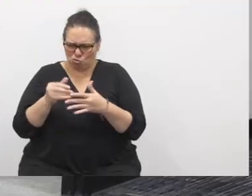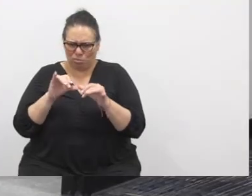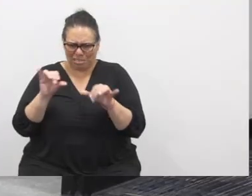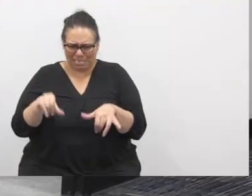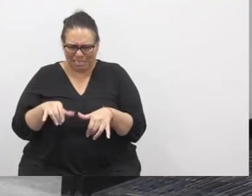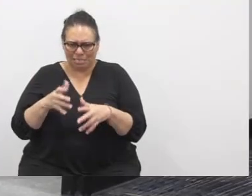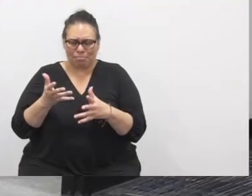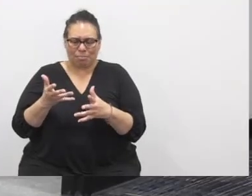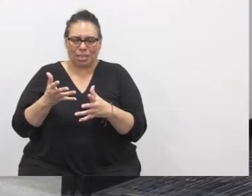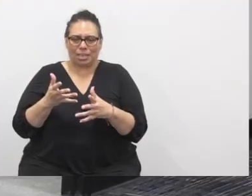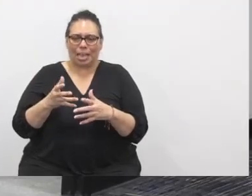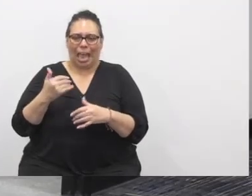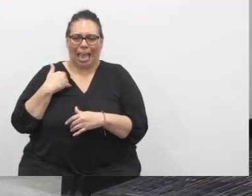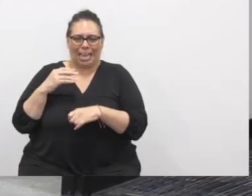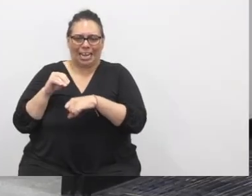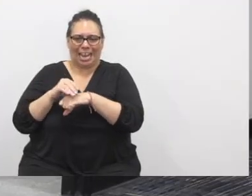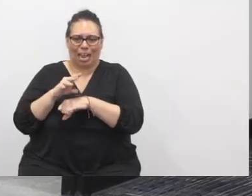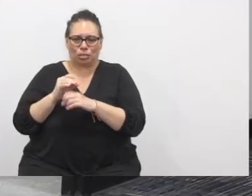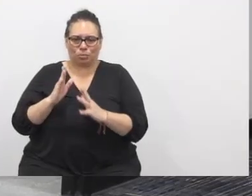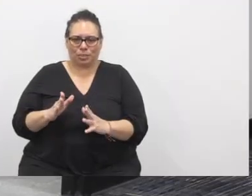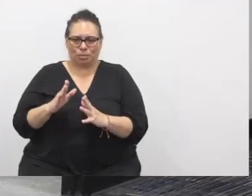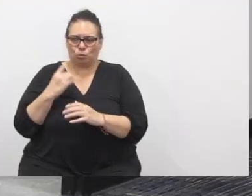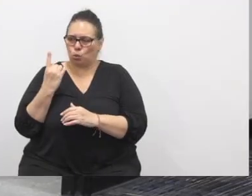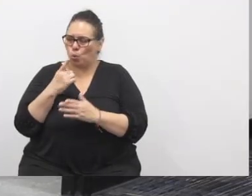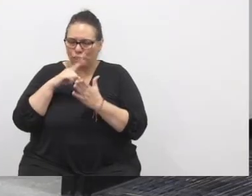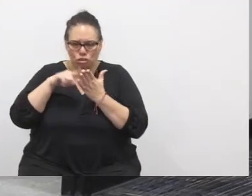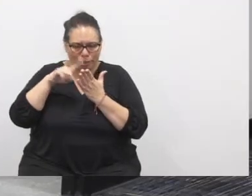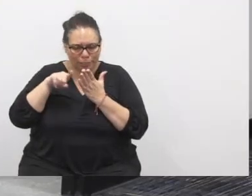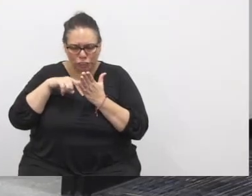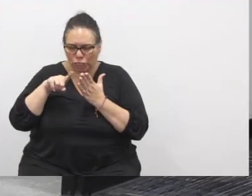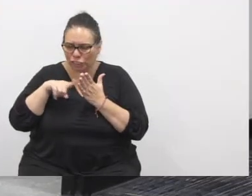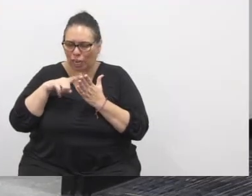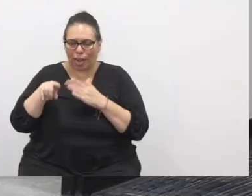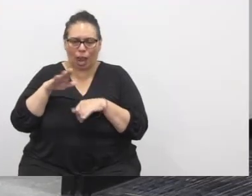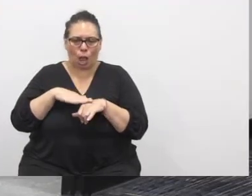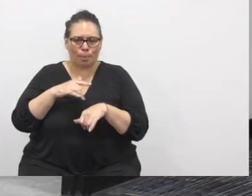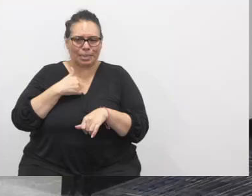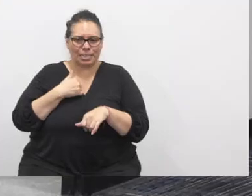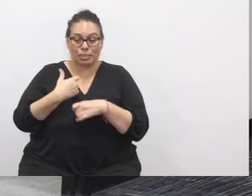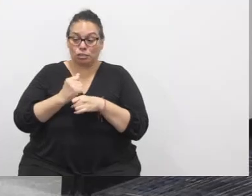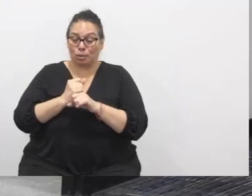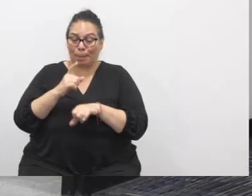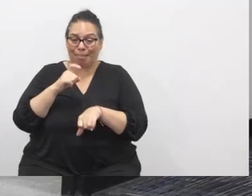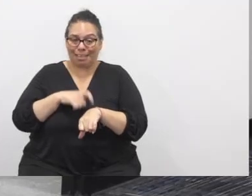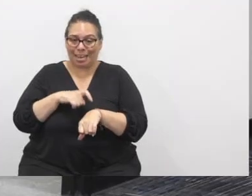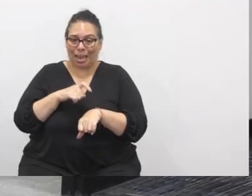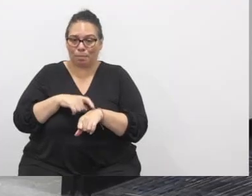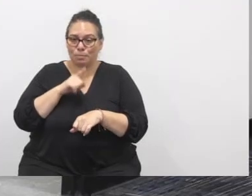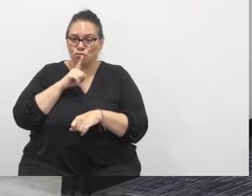was that I had a counselor who was constantly checking in on me. She made the time to make sure that I had friends.